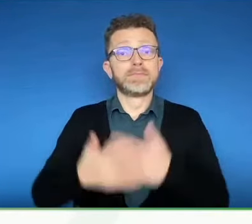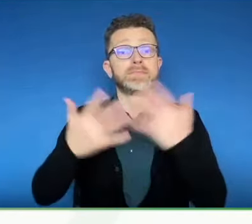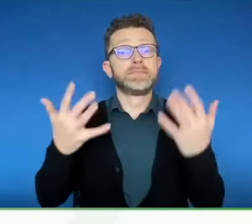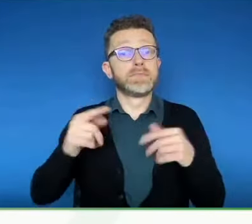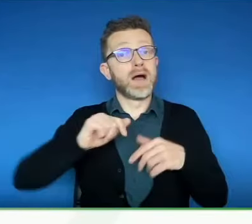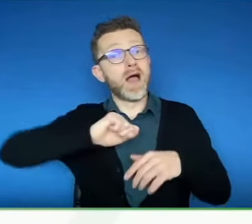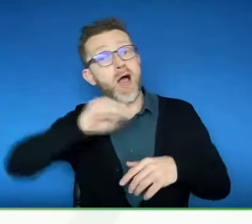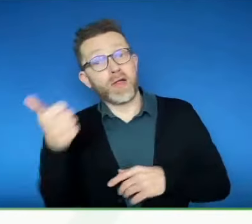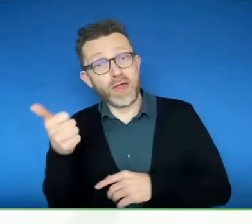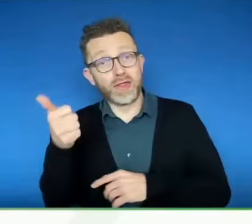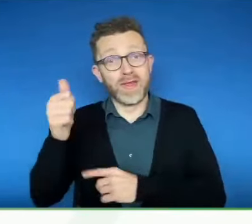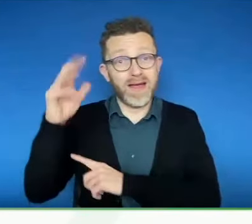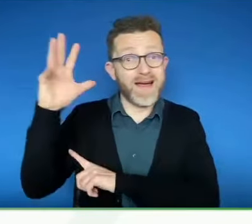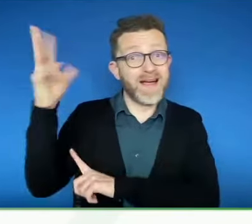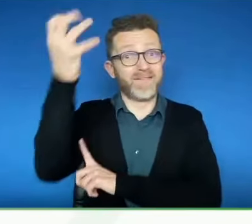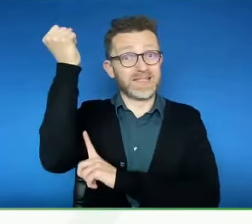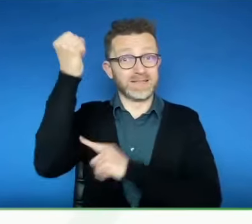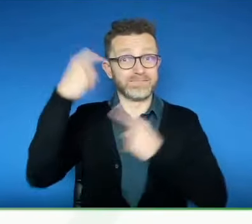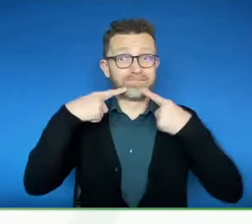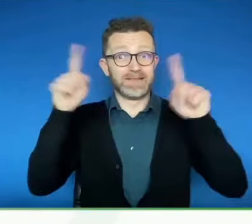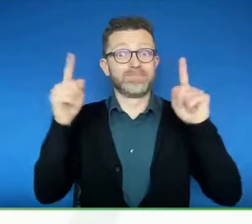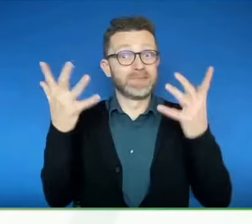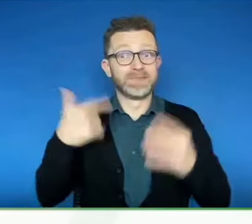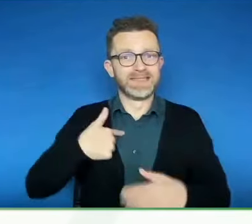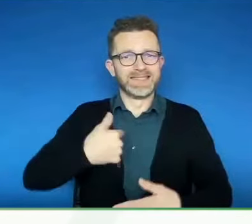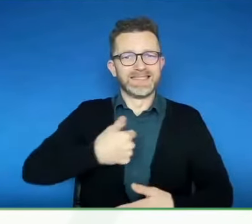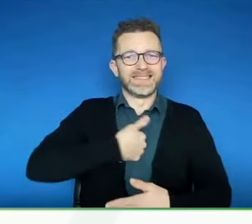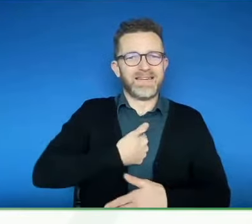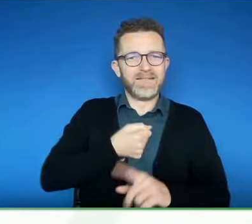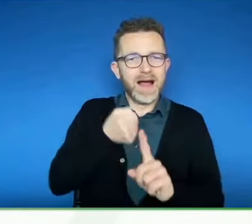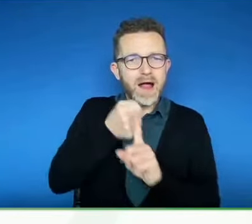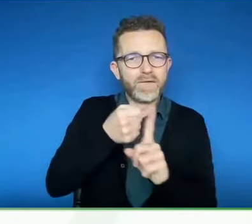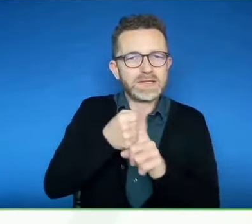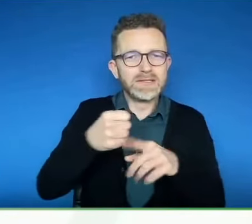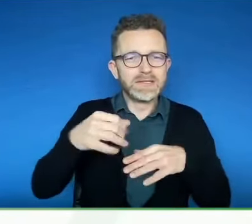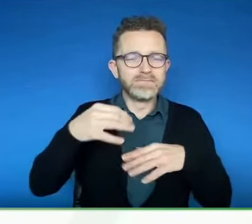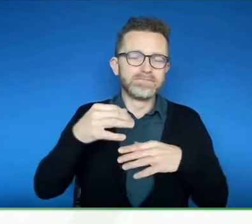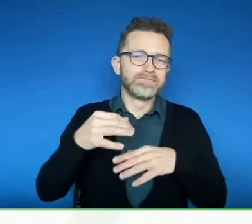intellectual disabilities and one of our achievements is that it is